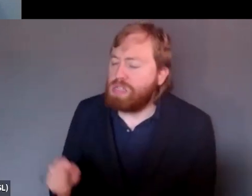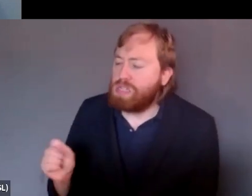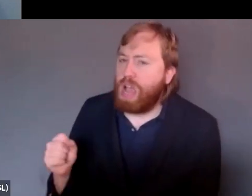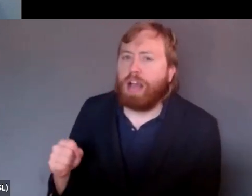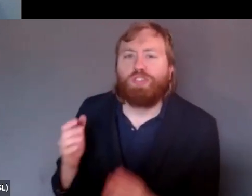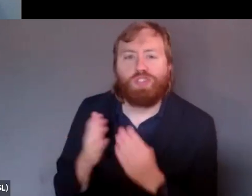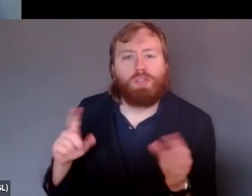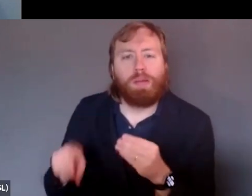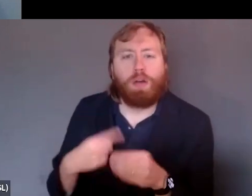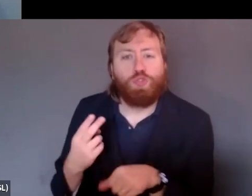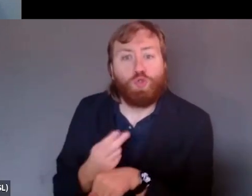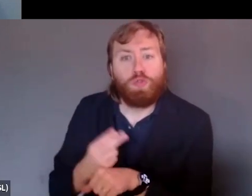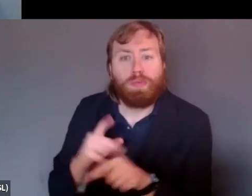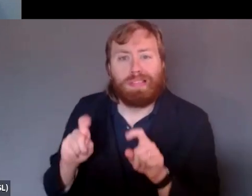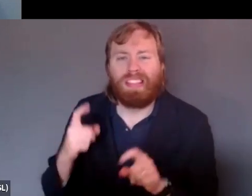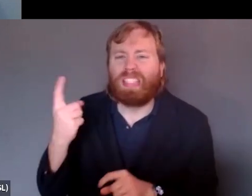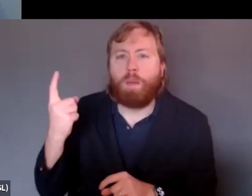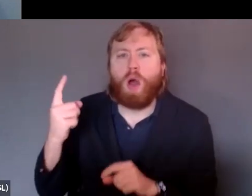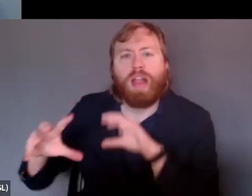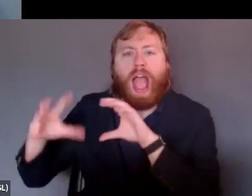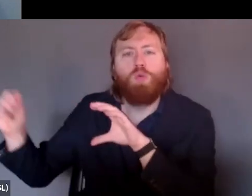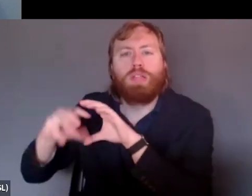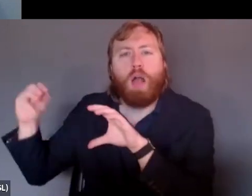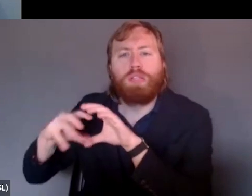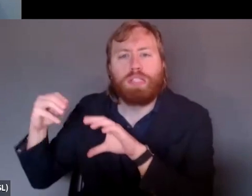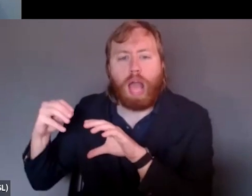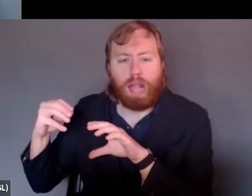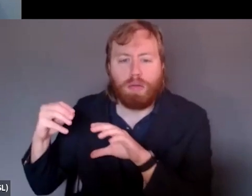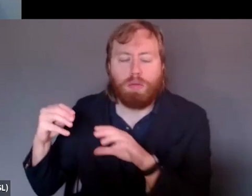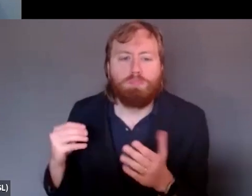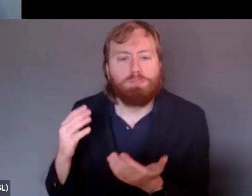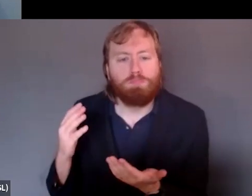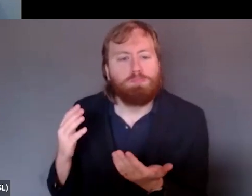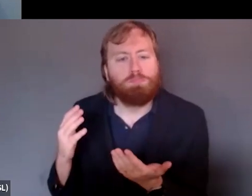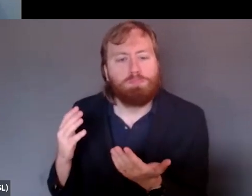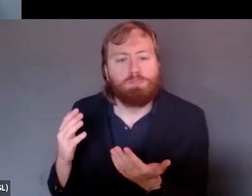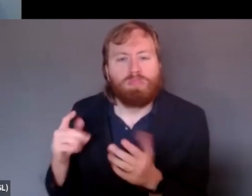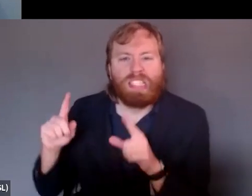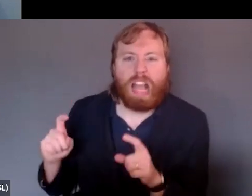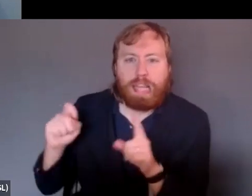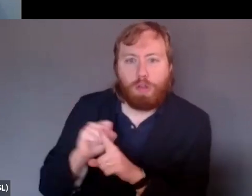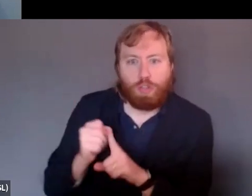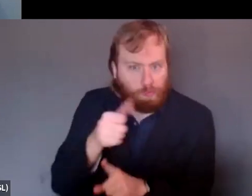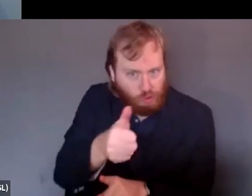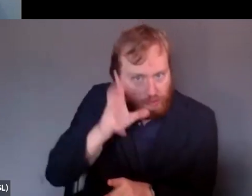again, you're having somebody from the outside test out some scenarios that you have created to see how it actually works in the real world.